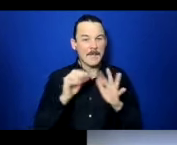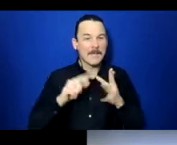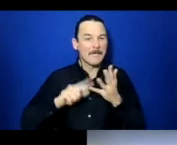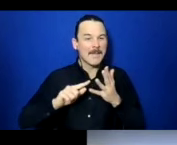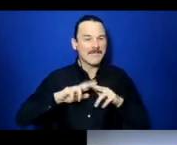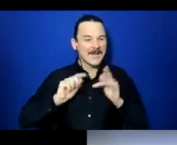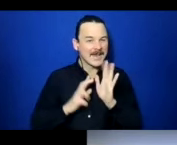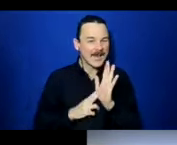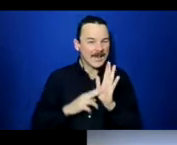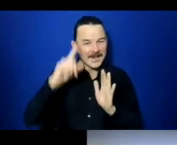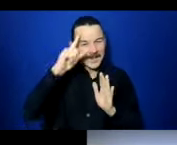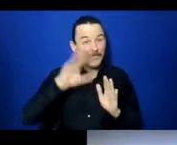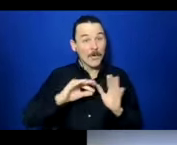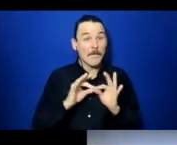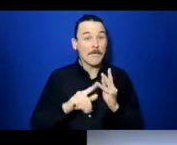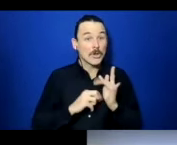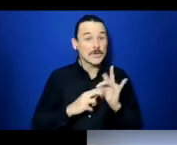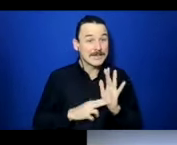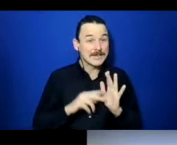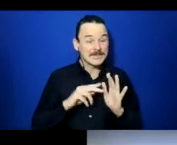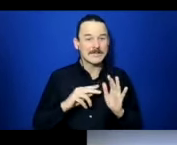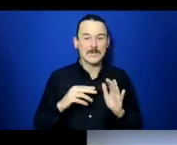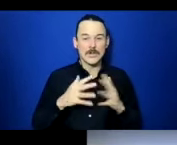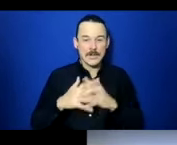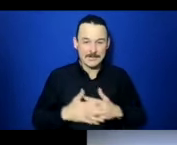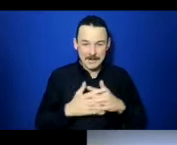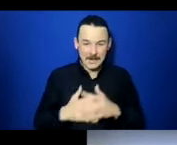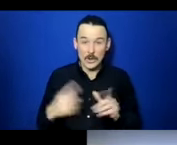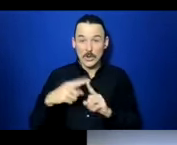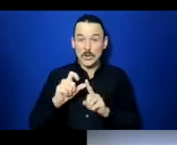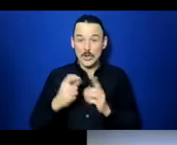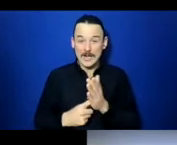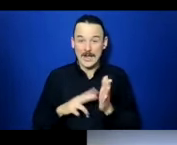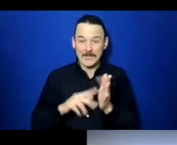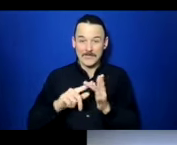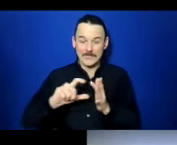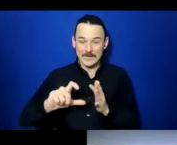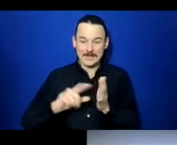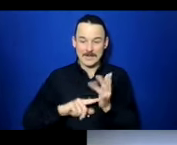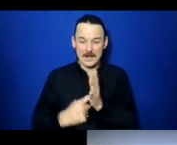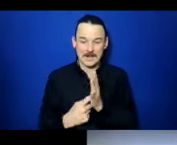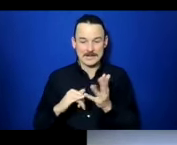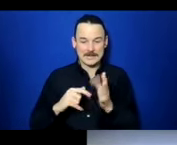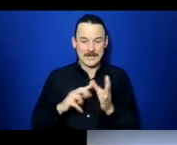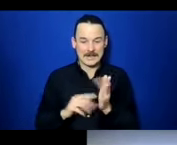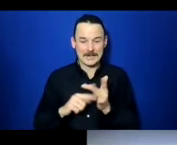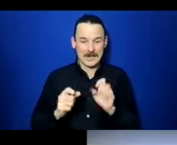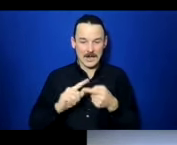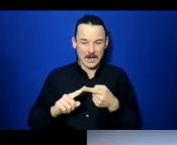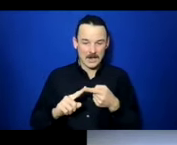Dr Victor Santiago Pineda, President of World Enabled, dialling in from Berkeley in the US